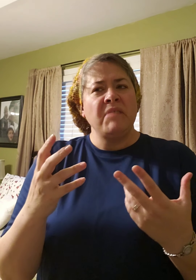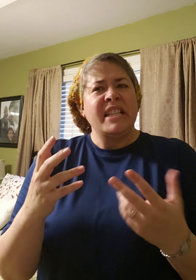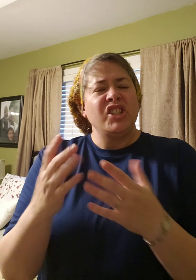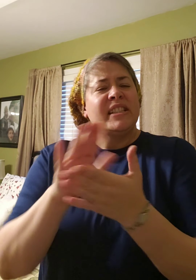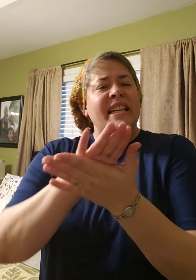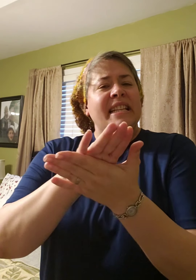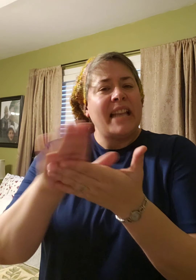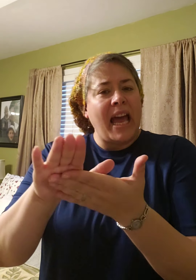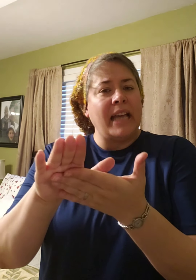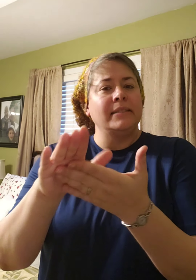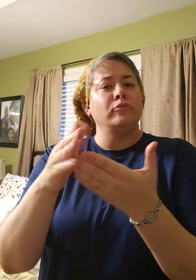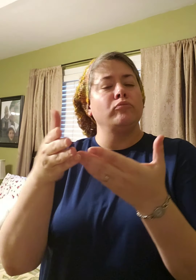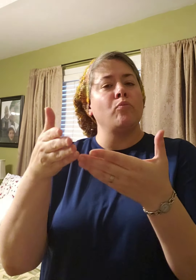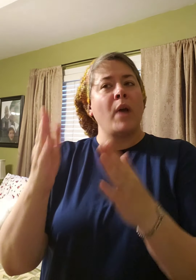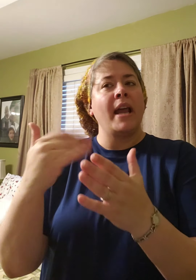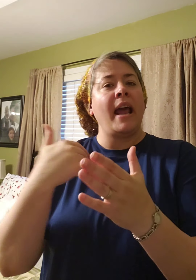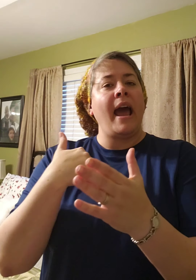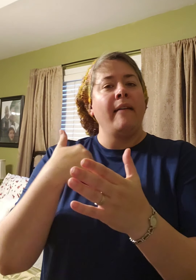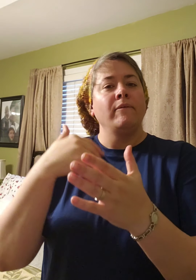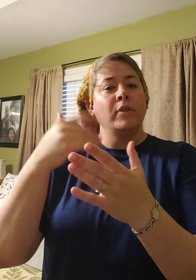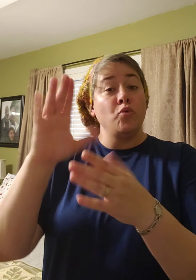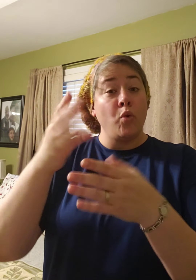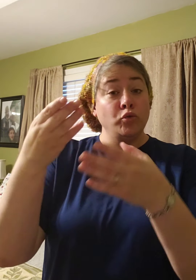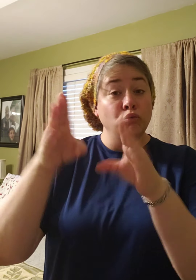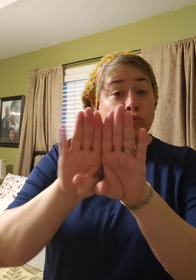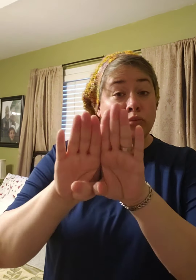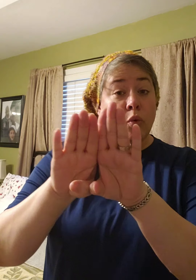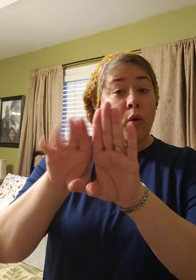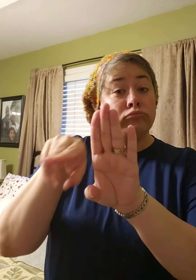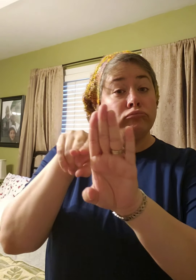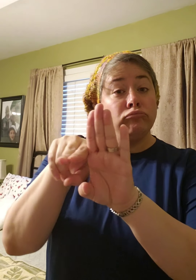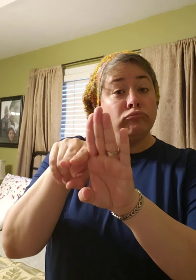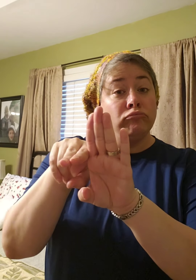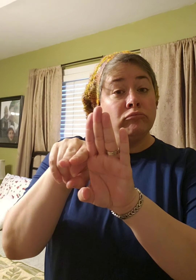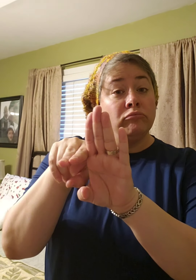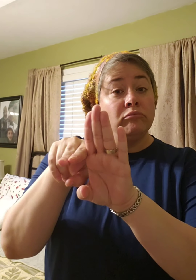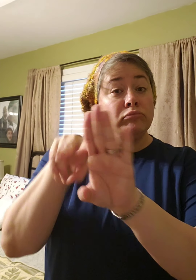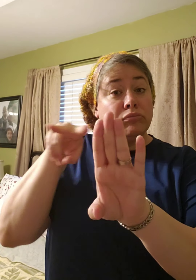It's just nice to have added security